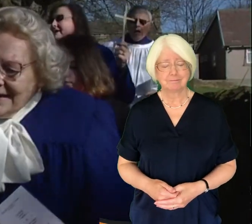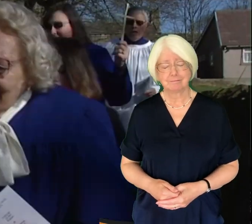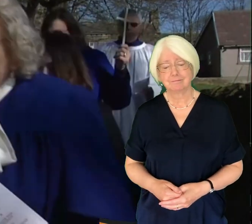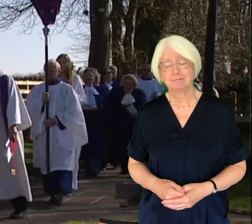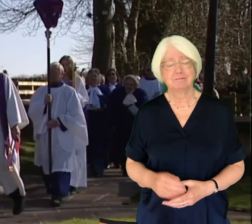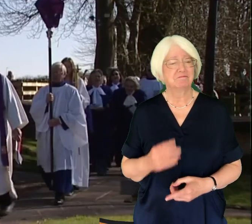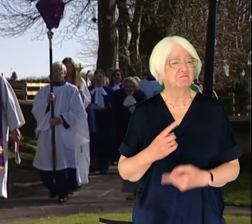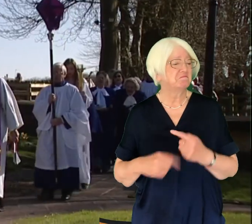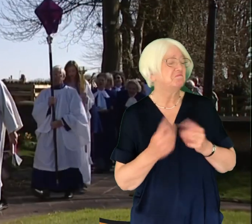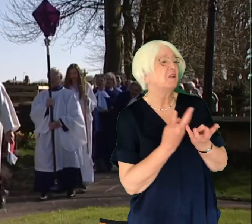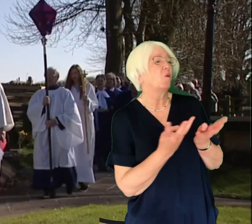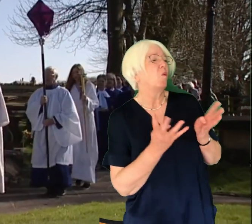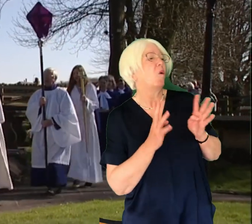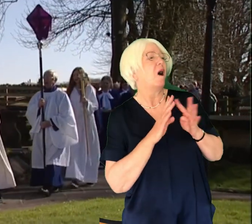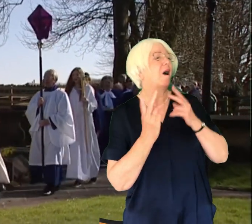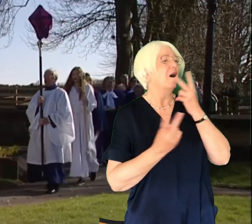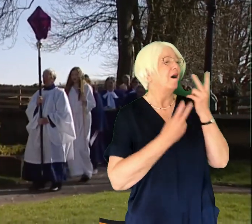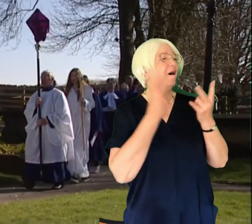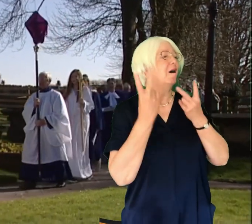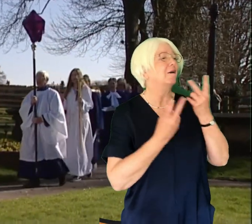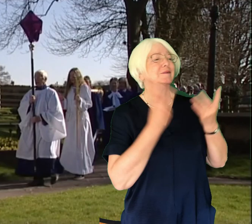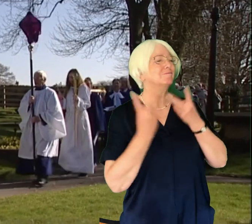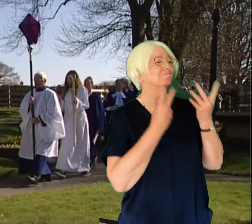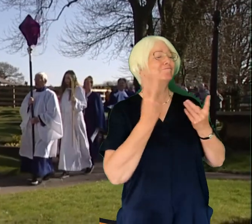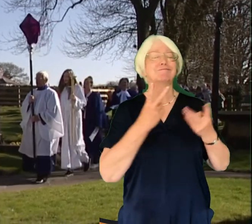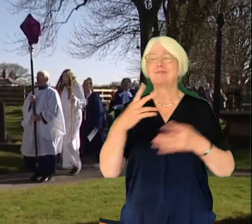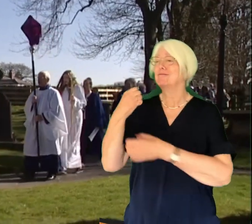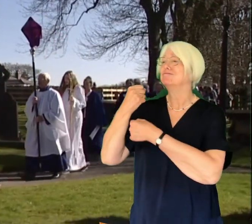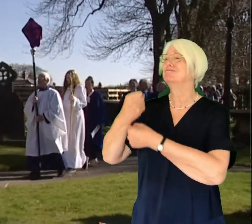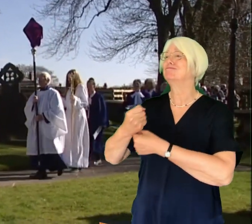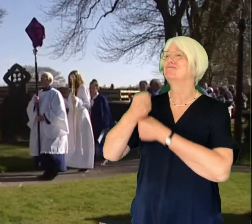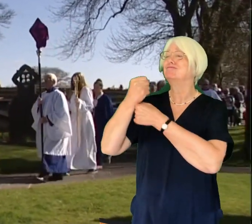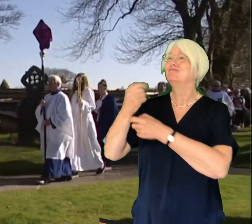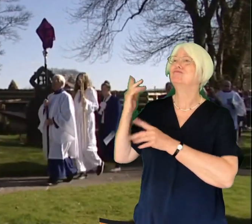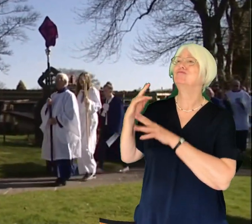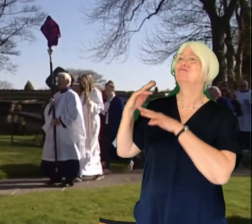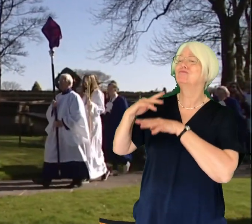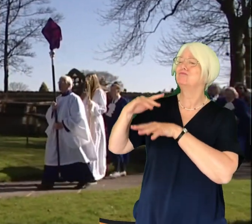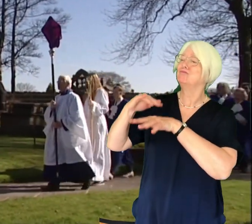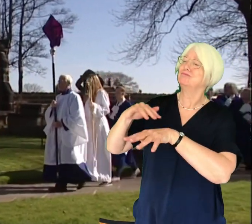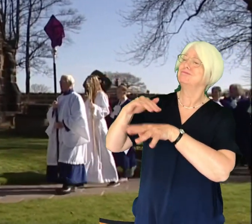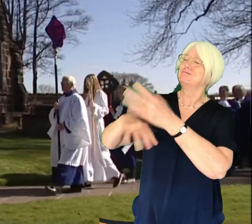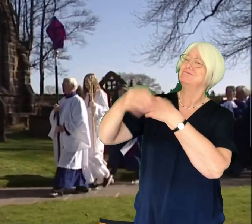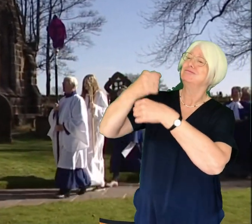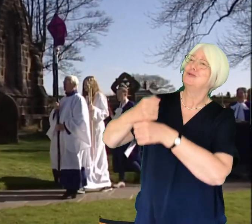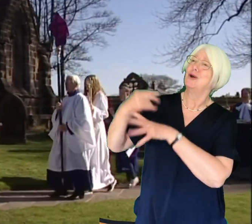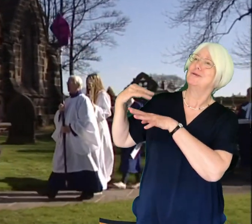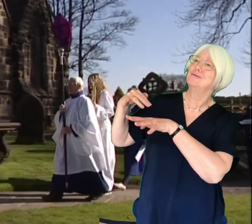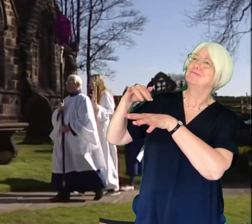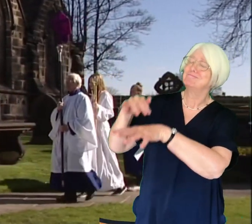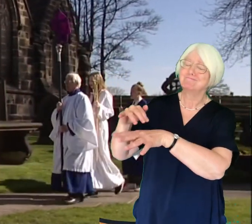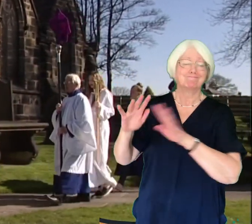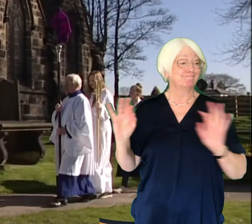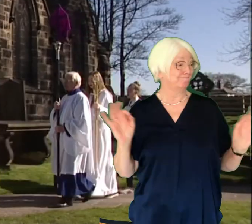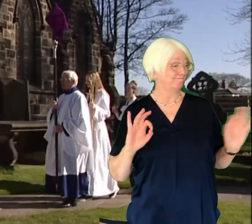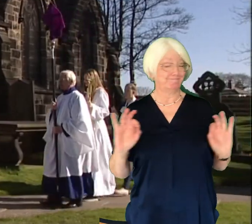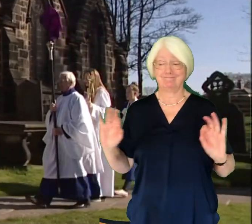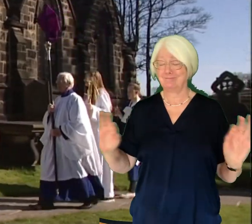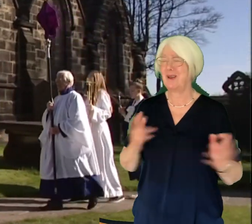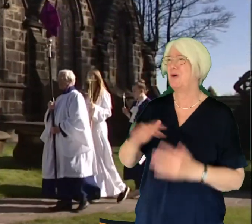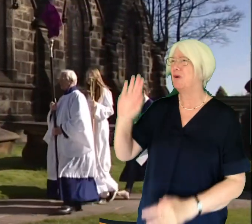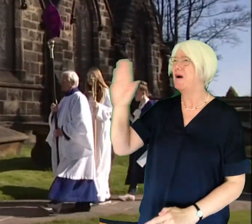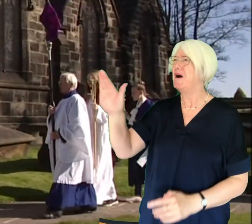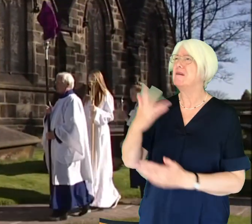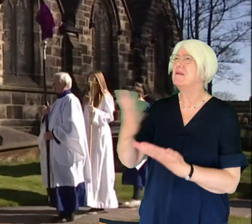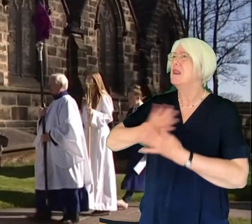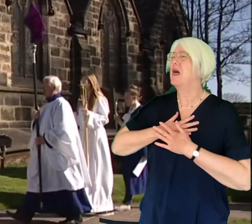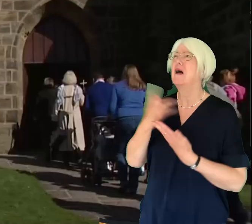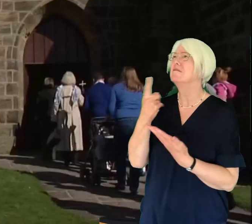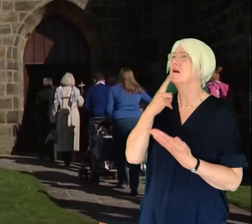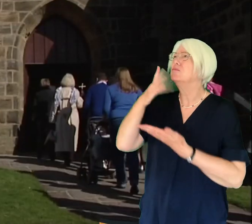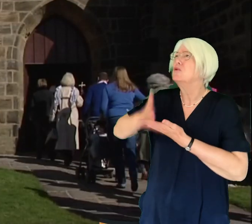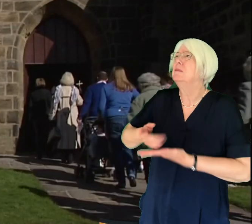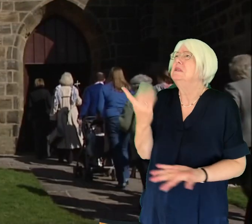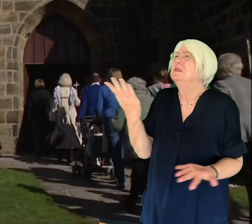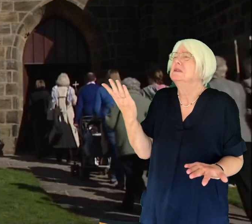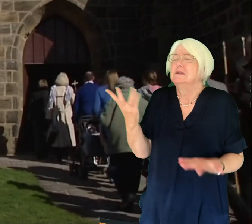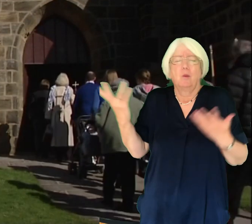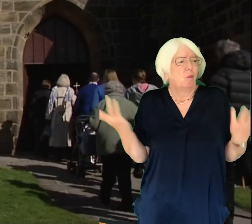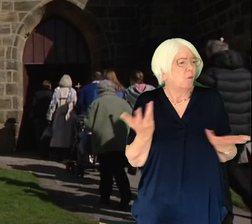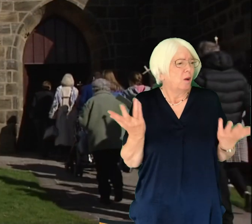who gathered choir singing no banners lead the way Oh God of love and promise wish joy